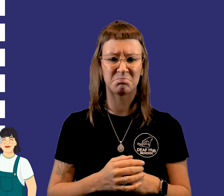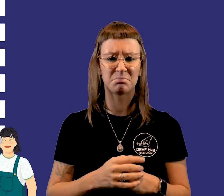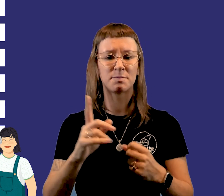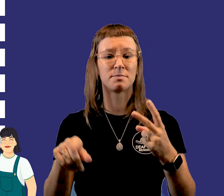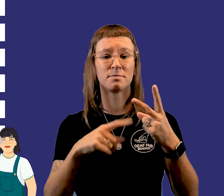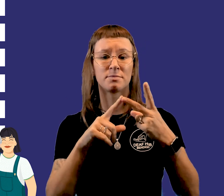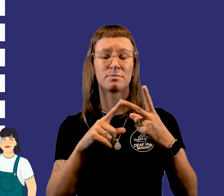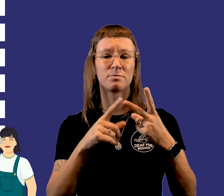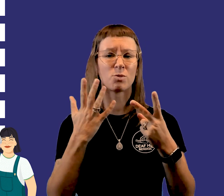When and why it happens.